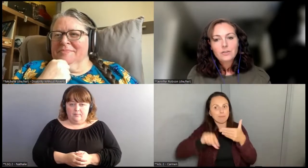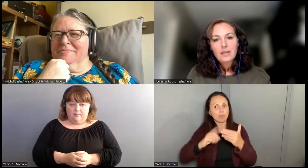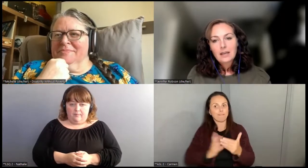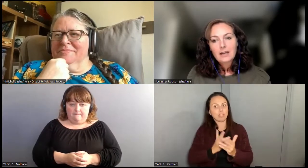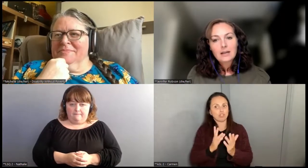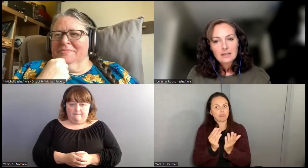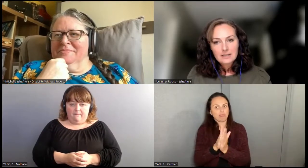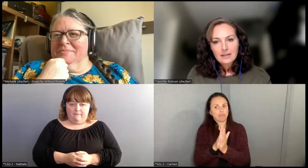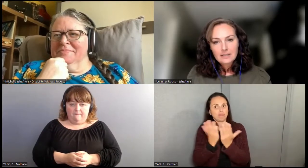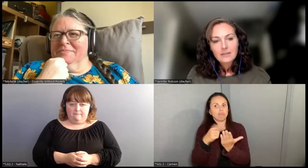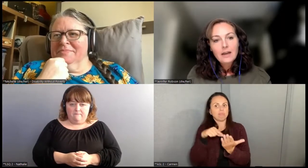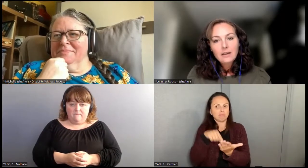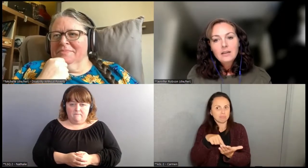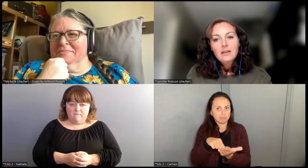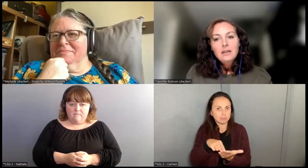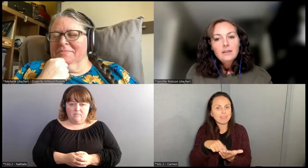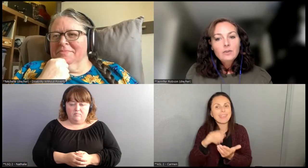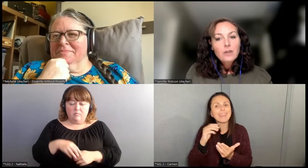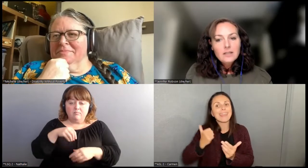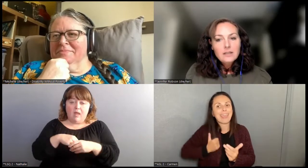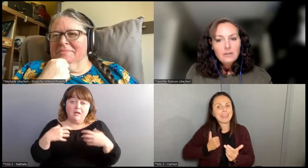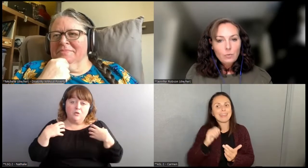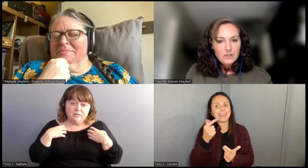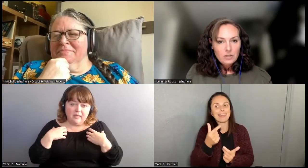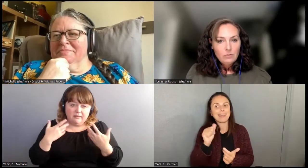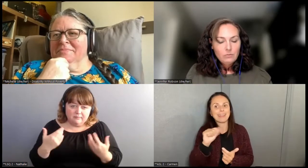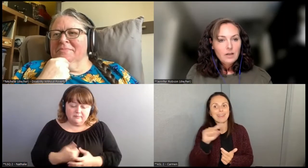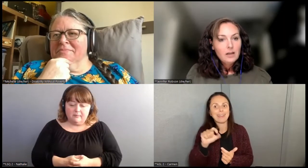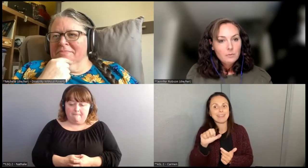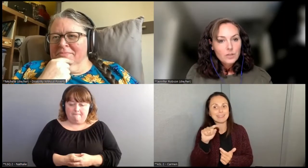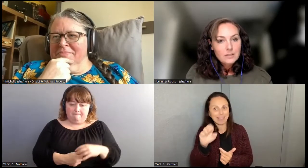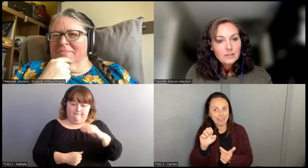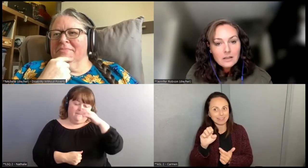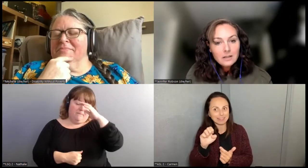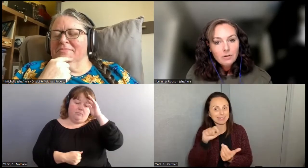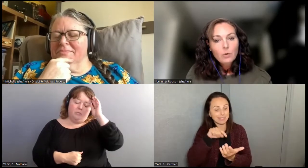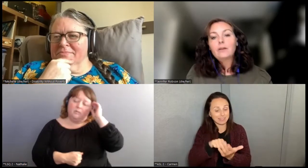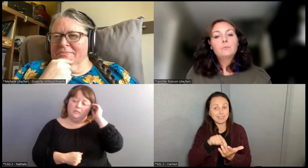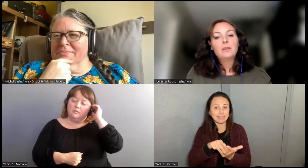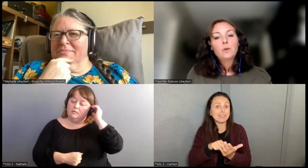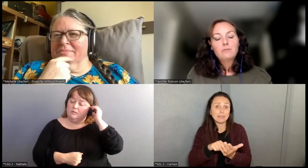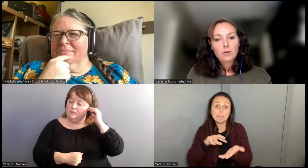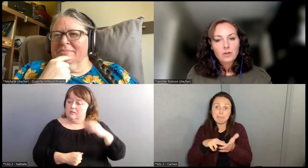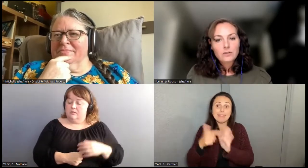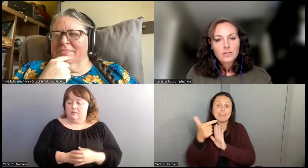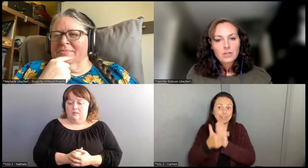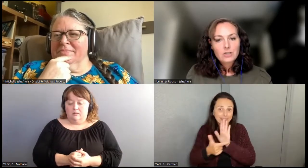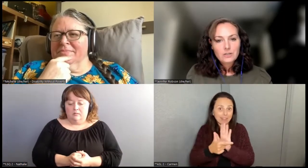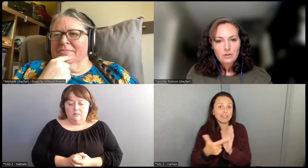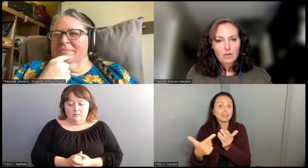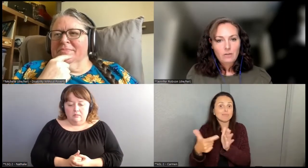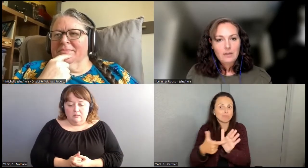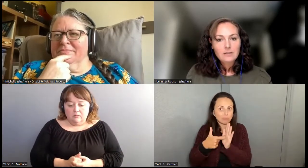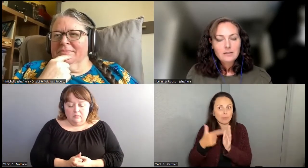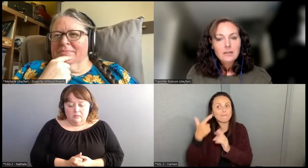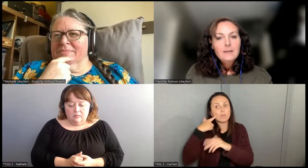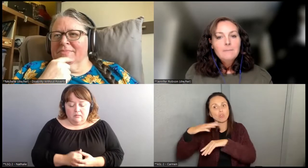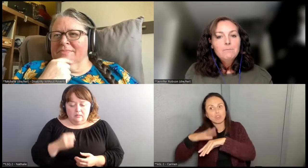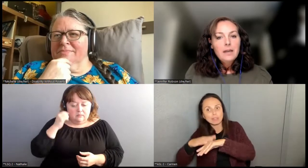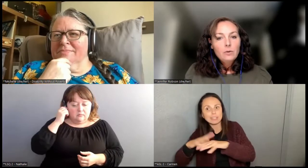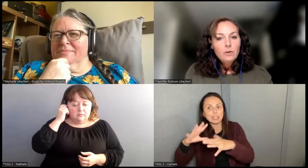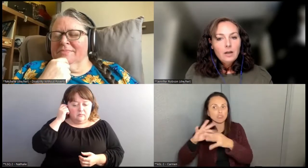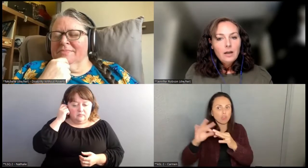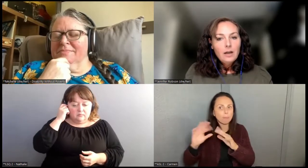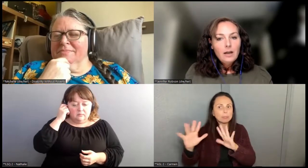THE CABINET GAZETTE AND CREATES ANOTHER WINDOW WHICH IS LEGALLY REQUIRED FOR CONSULTATIONS